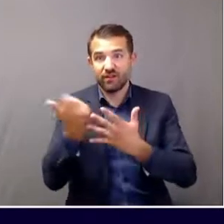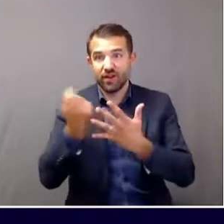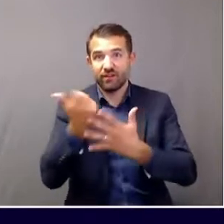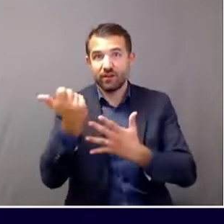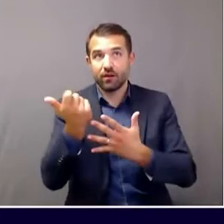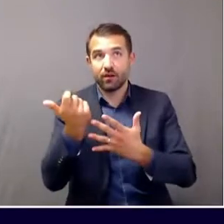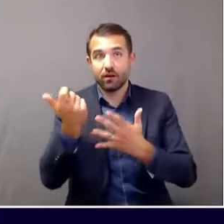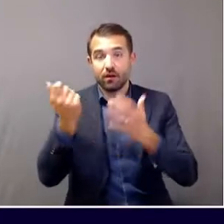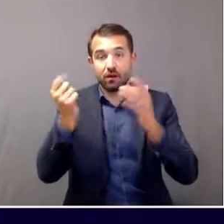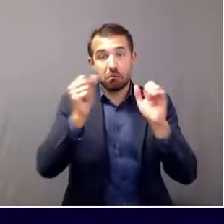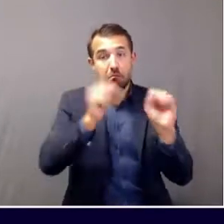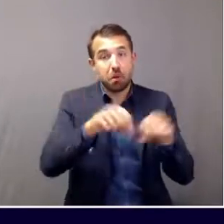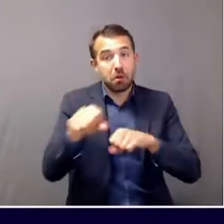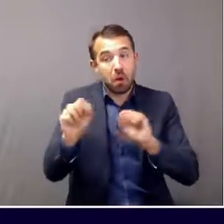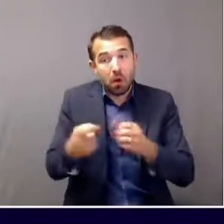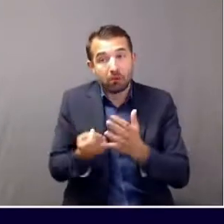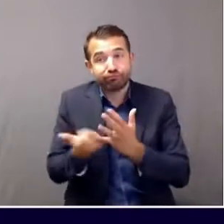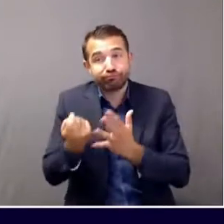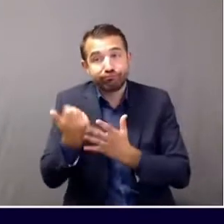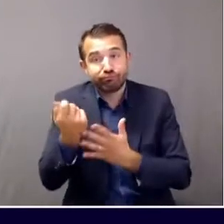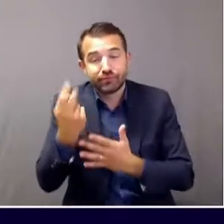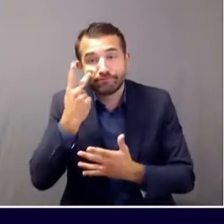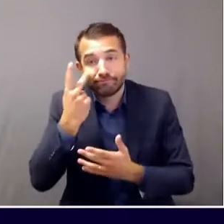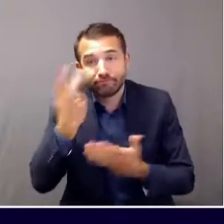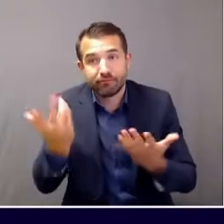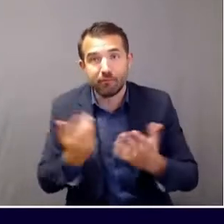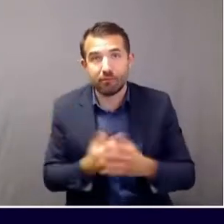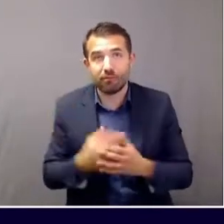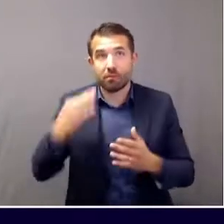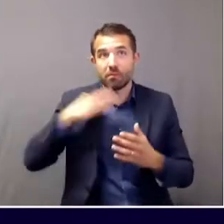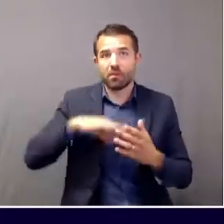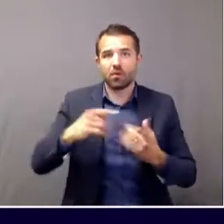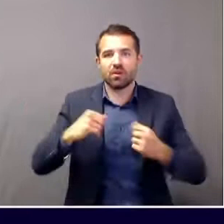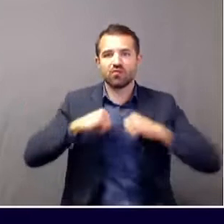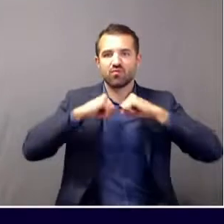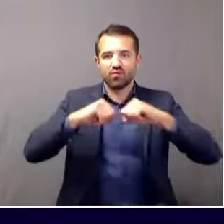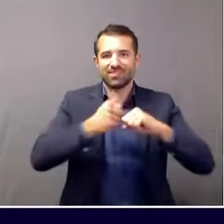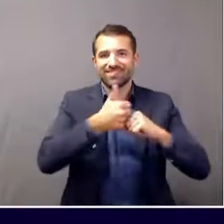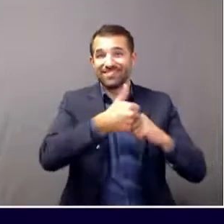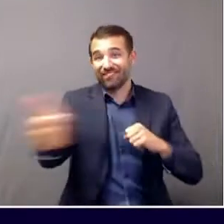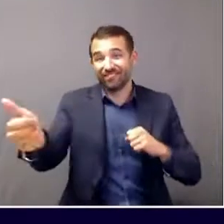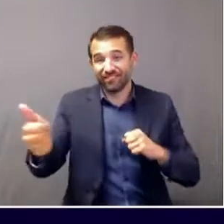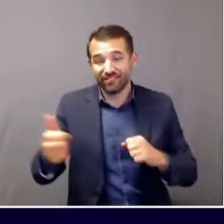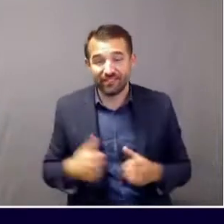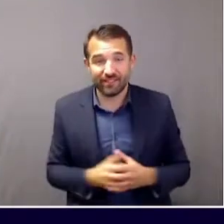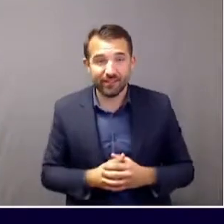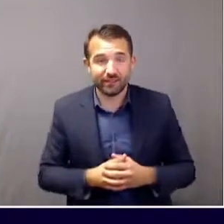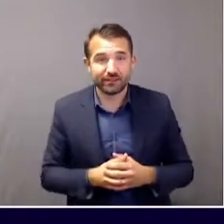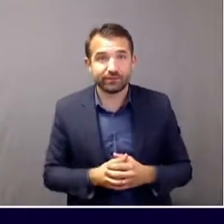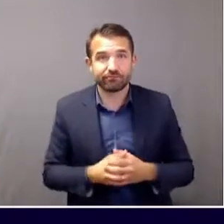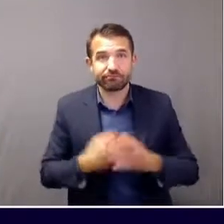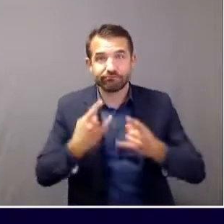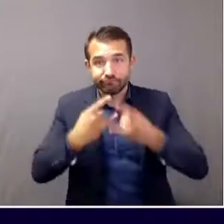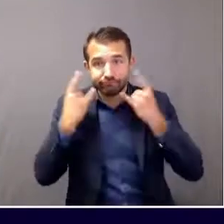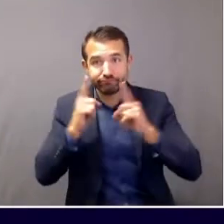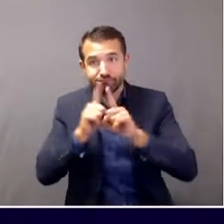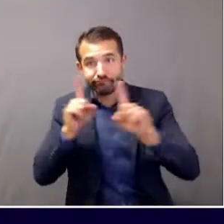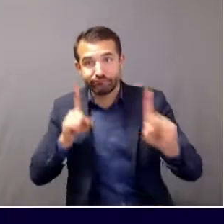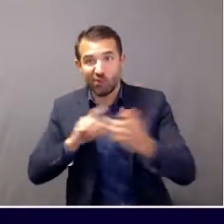Maine today to keep ourselves safe that's where we should